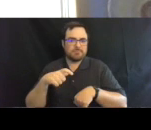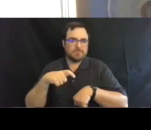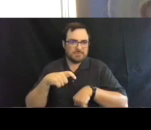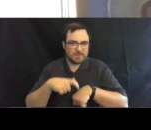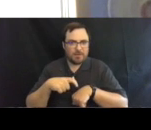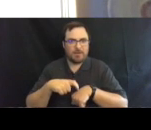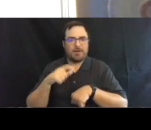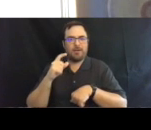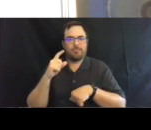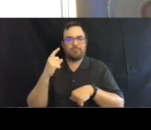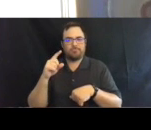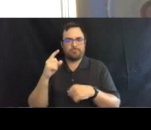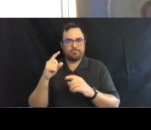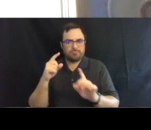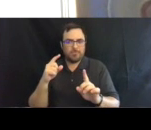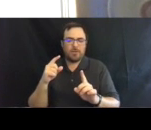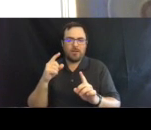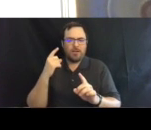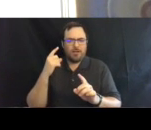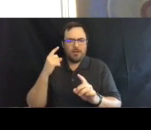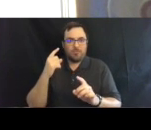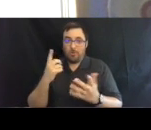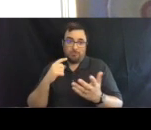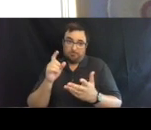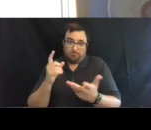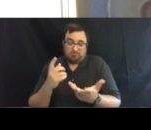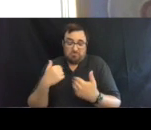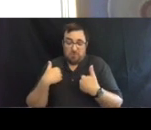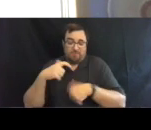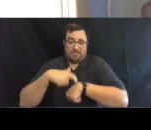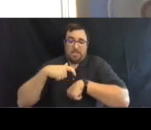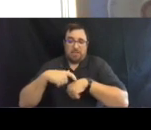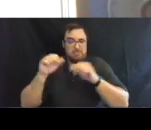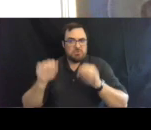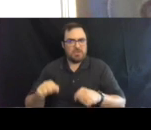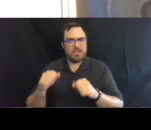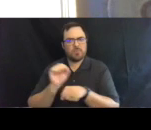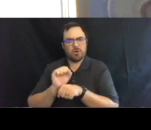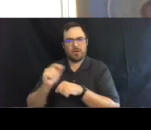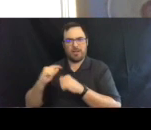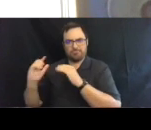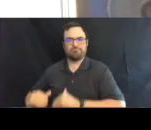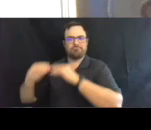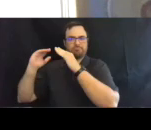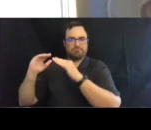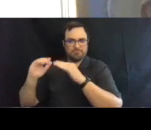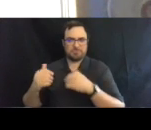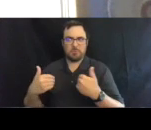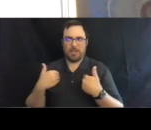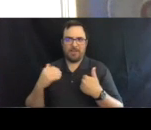for working on some bottom-up skills. So for example, um if their speech therapist is still working on some our tech things with them,